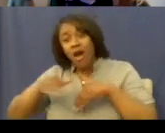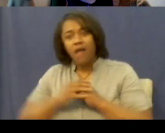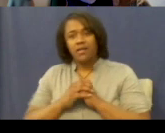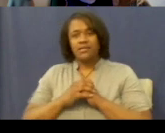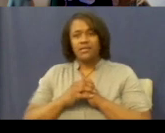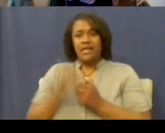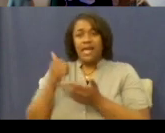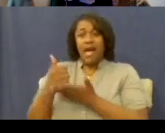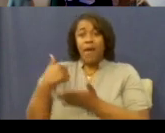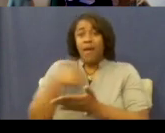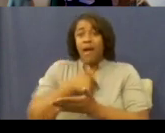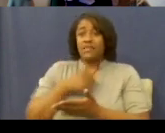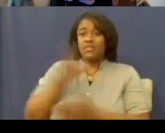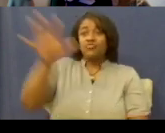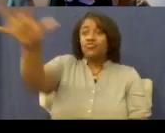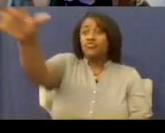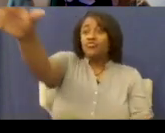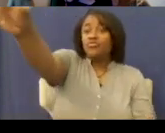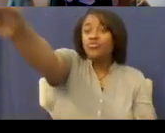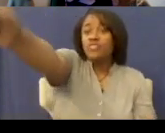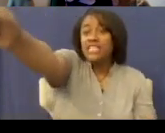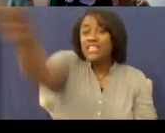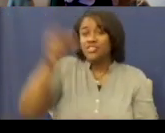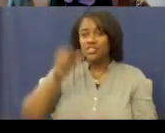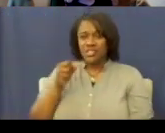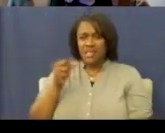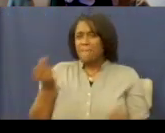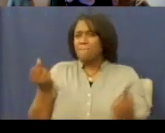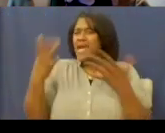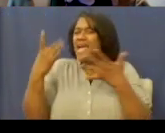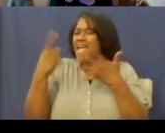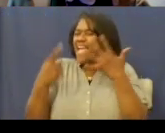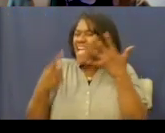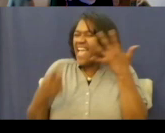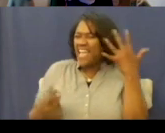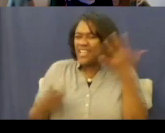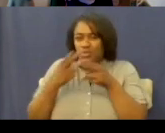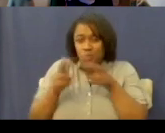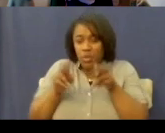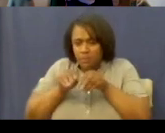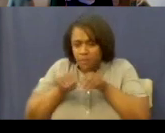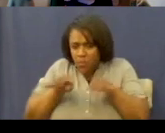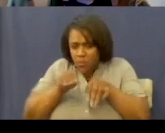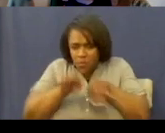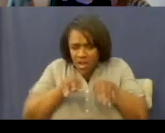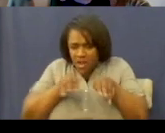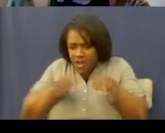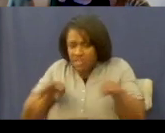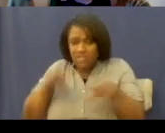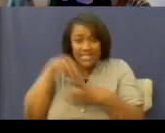and so it has many, many, many short, little branches that go within the cerebellum.